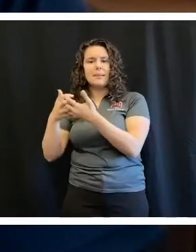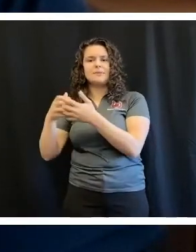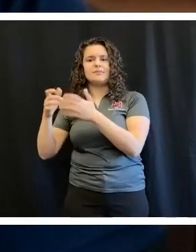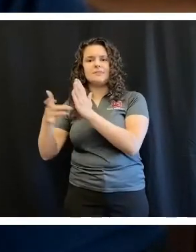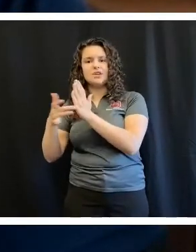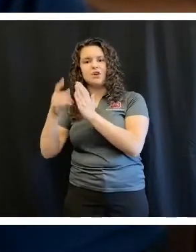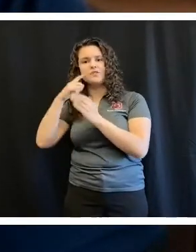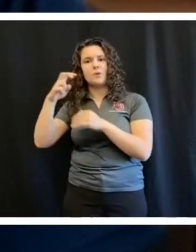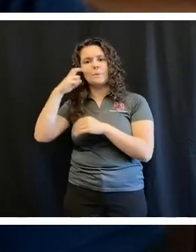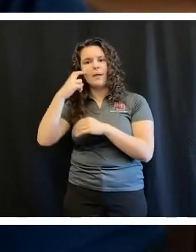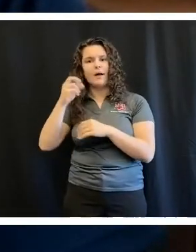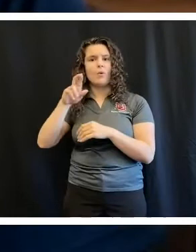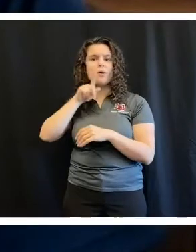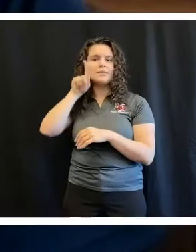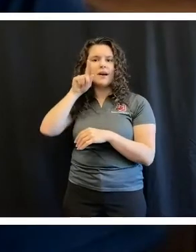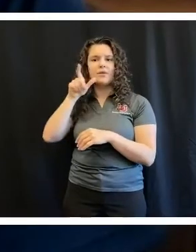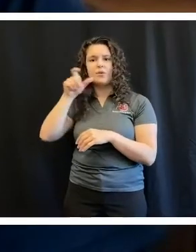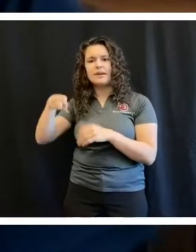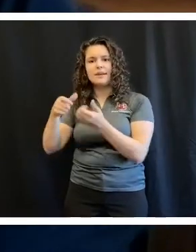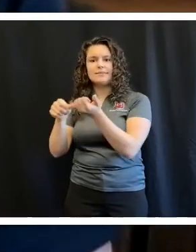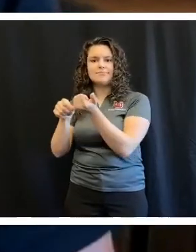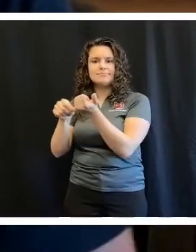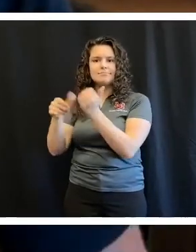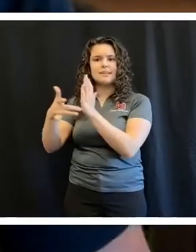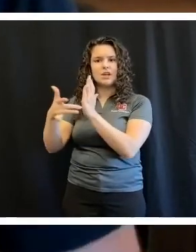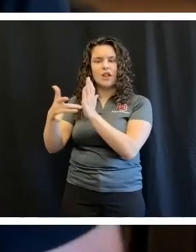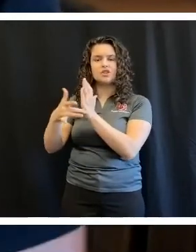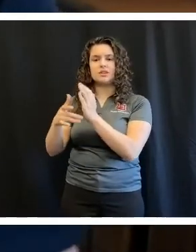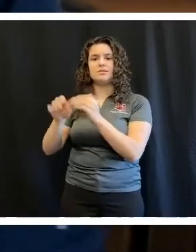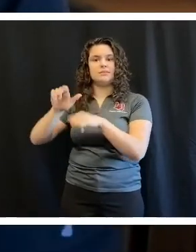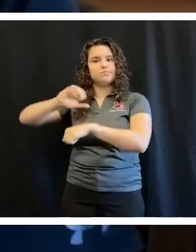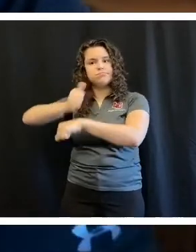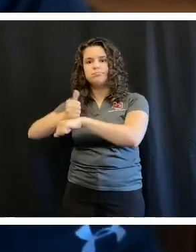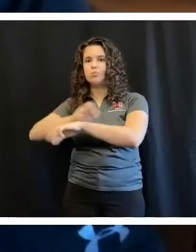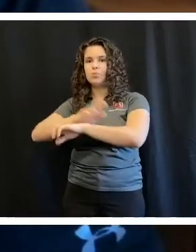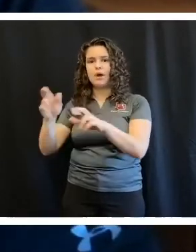who might be needing assistive technologies to participate fully in the class experience.